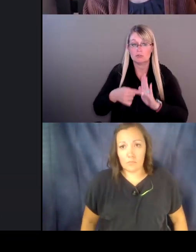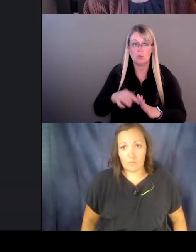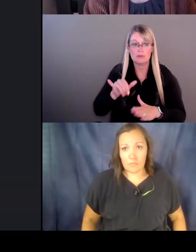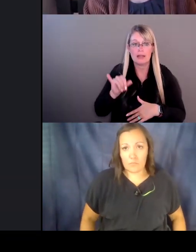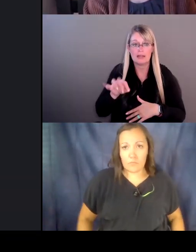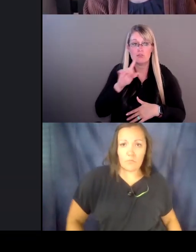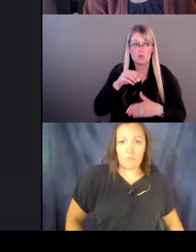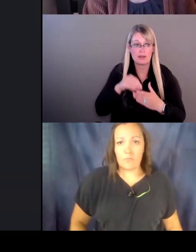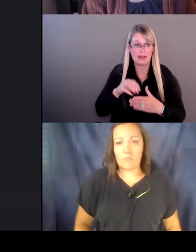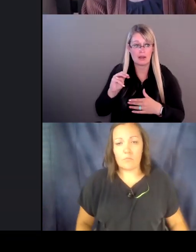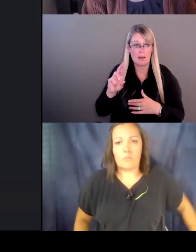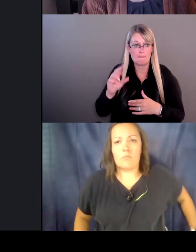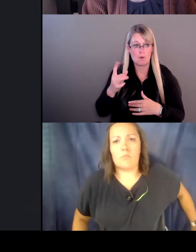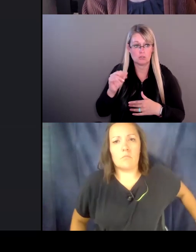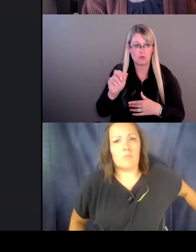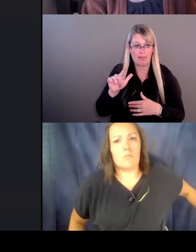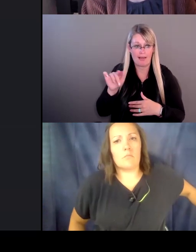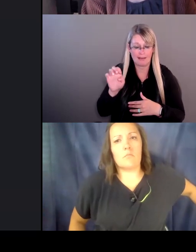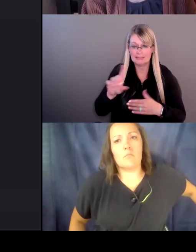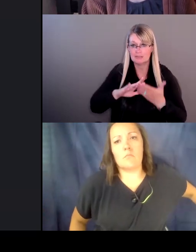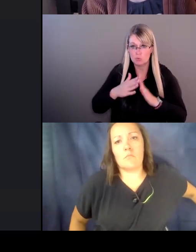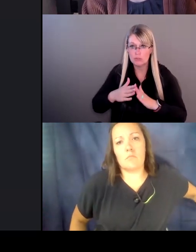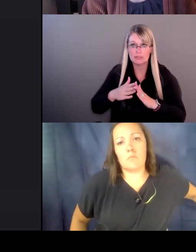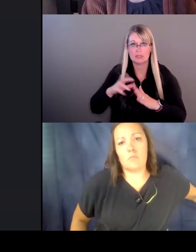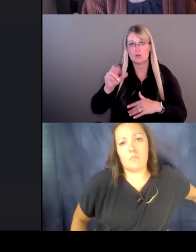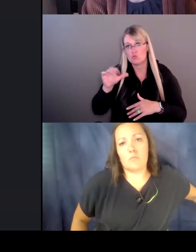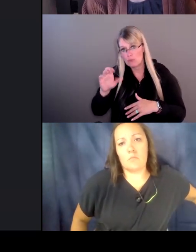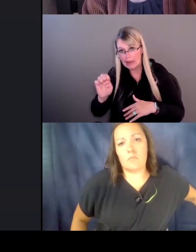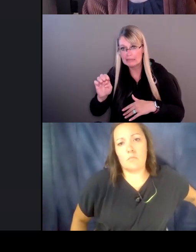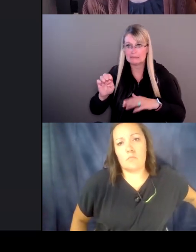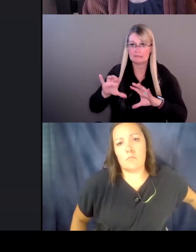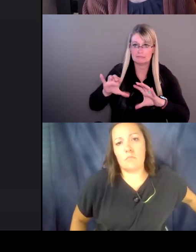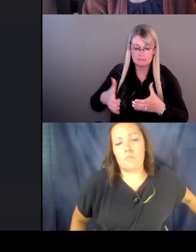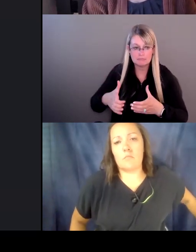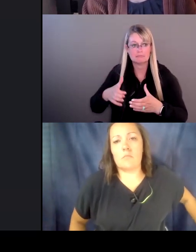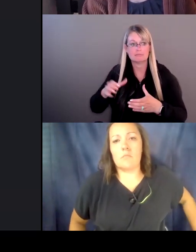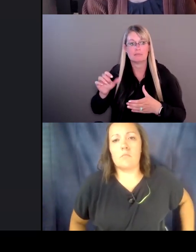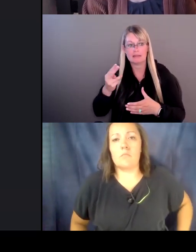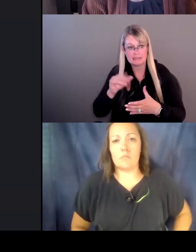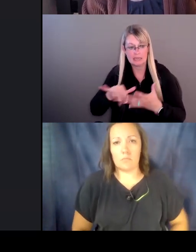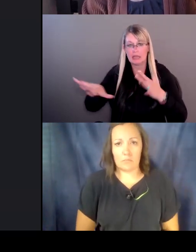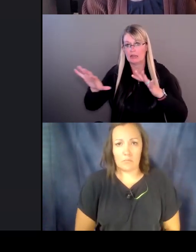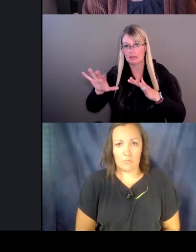marginalized community, race, sexuality, class, geography, education, things like that you will